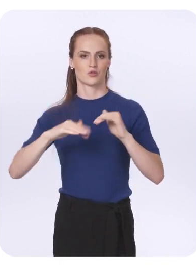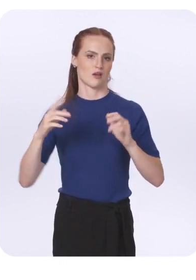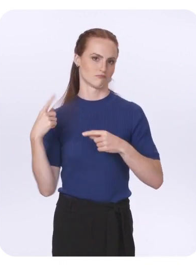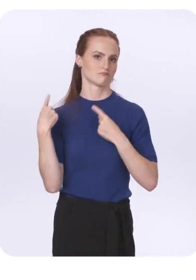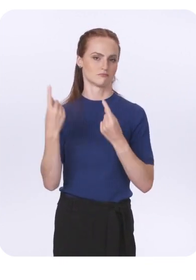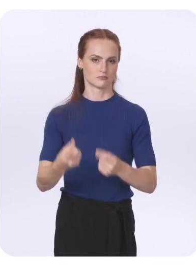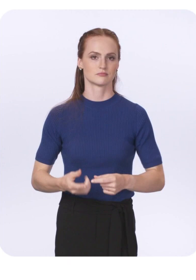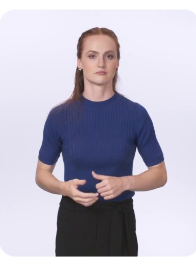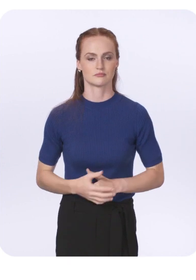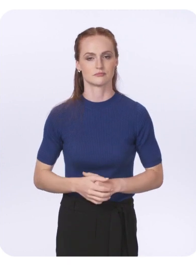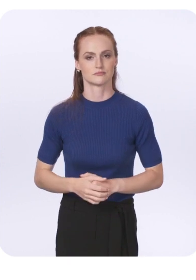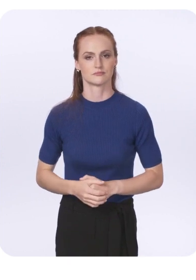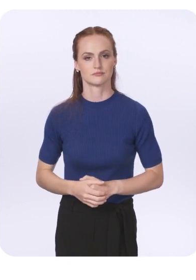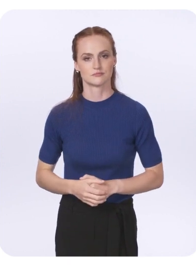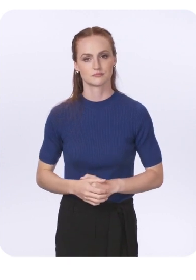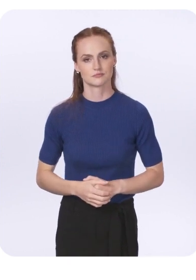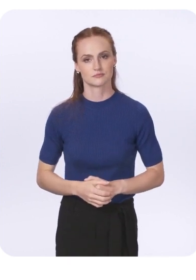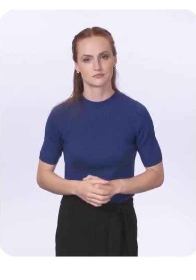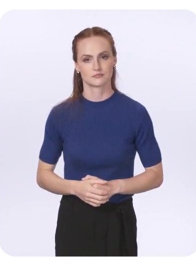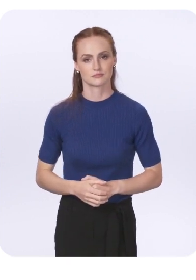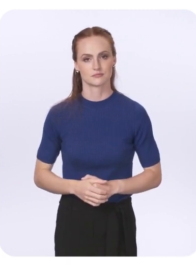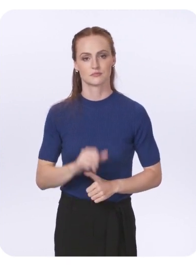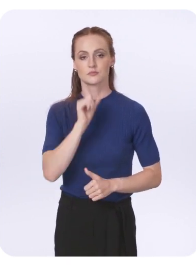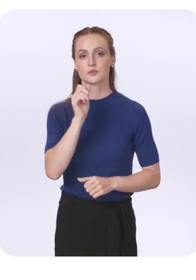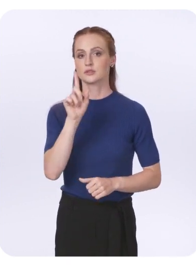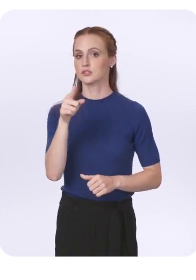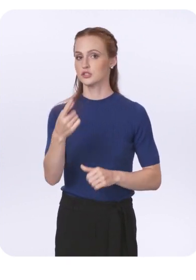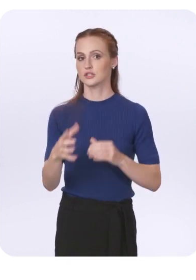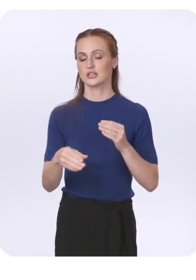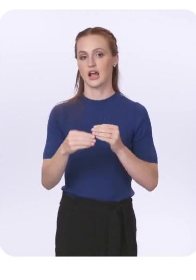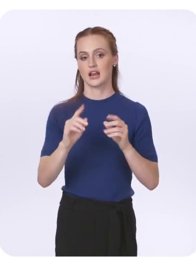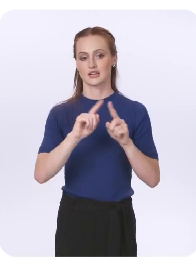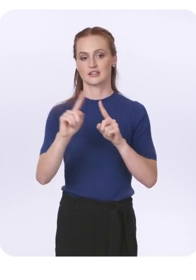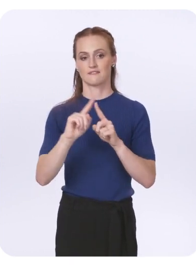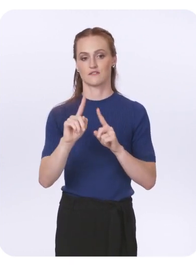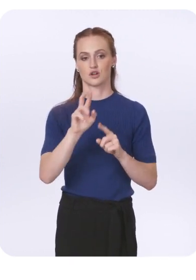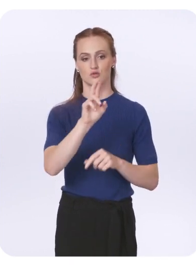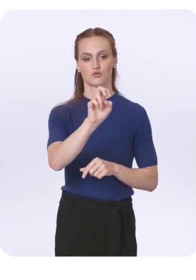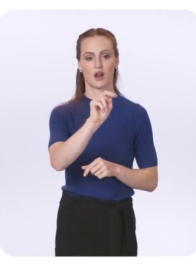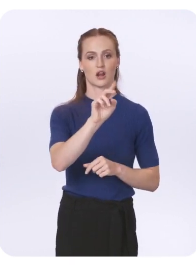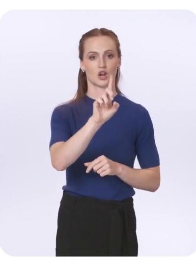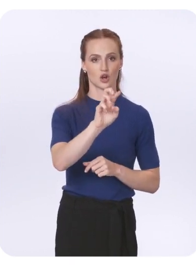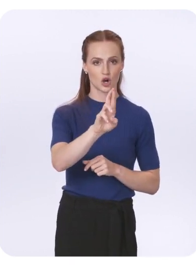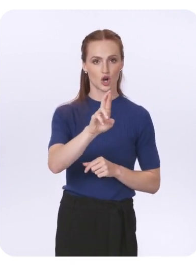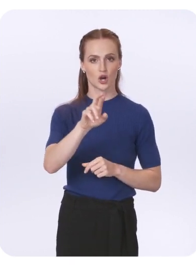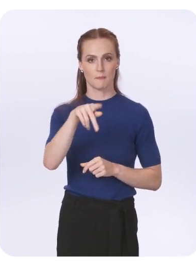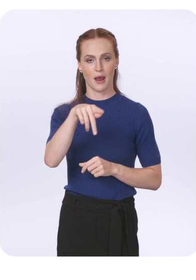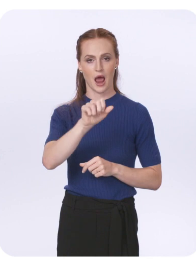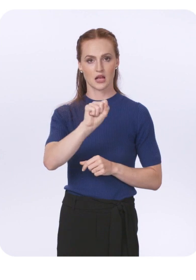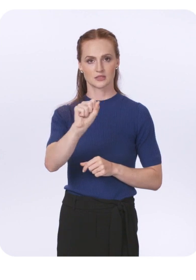than it has been in the past. And beyond just adding different render passes like pre, post passes.